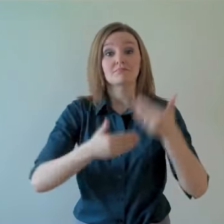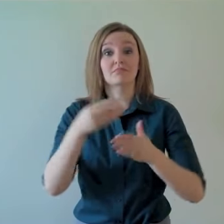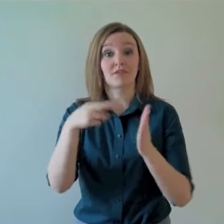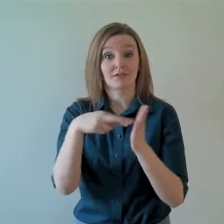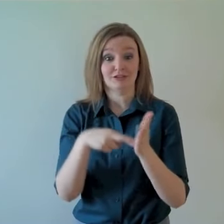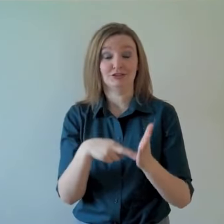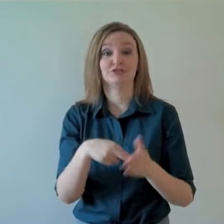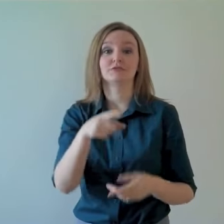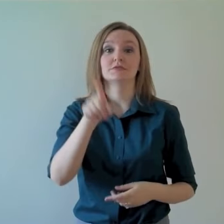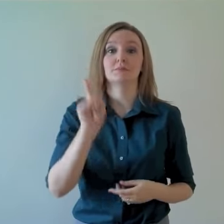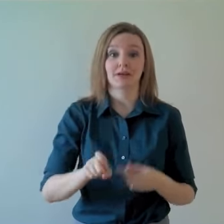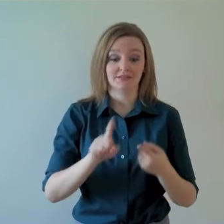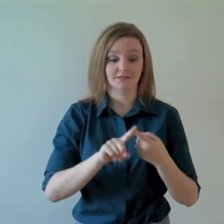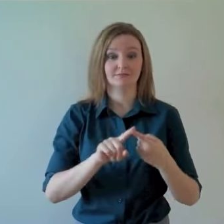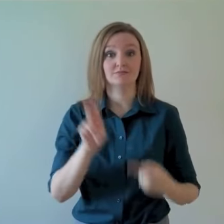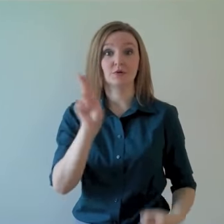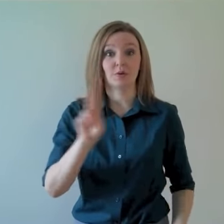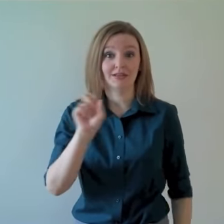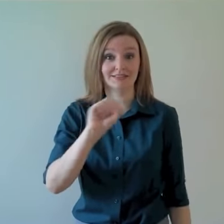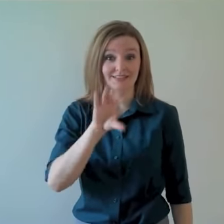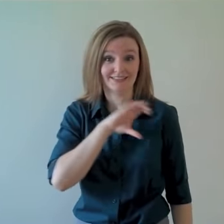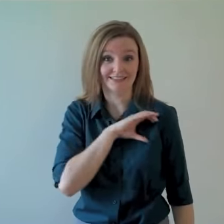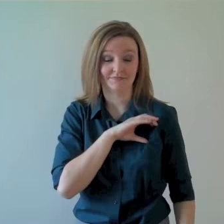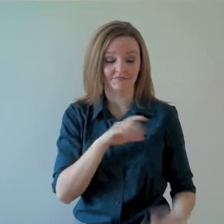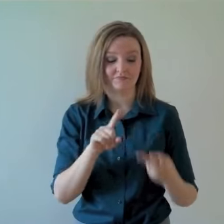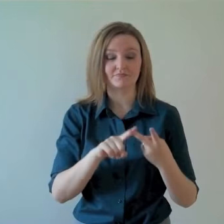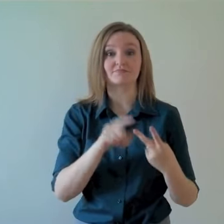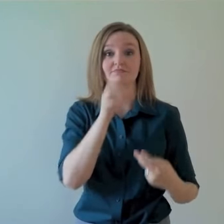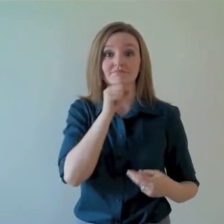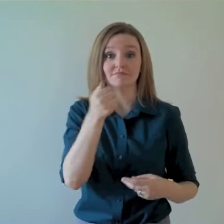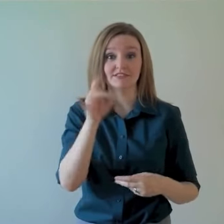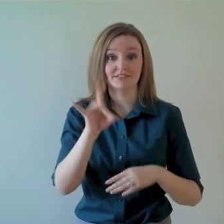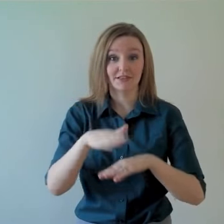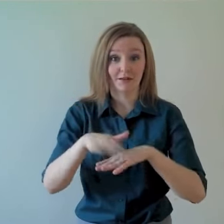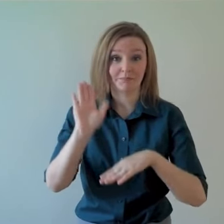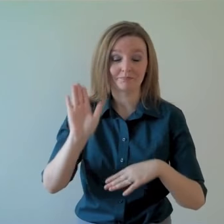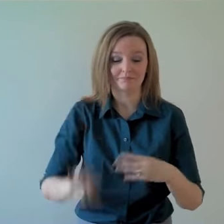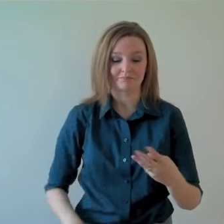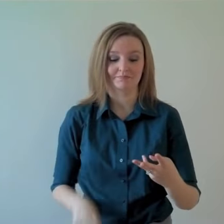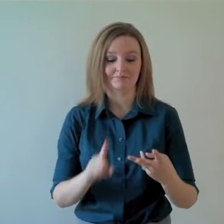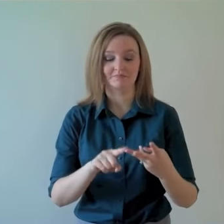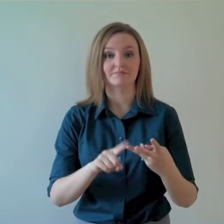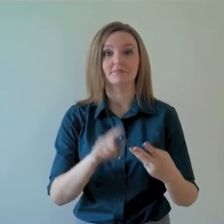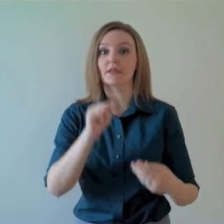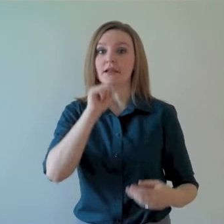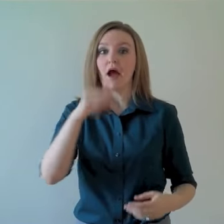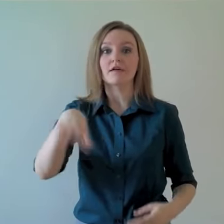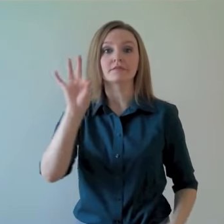To process your registration, you must be a US citizen, be at least 18 years old,